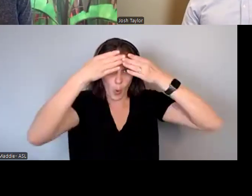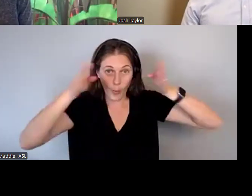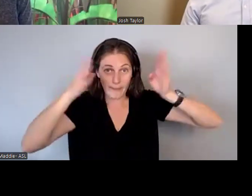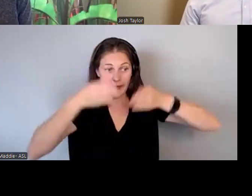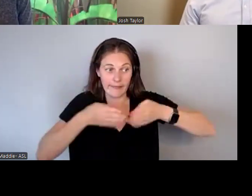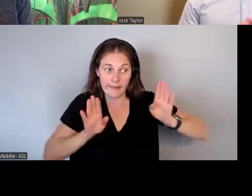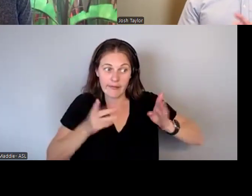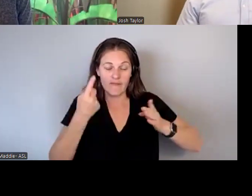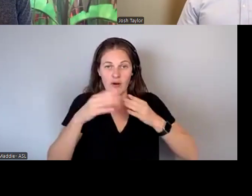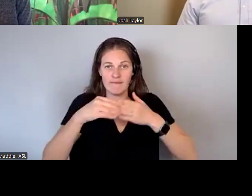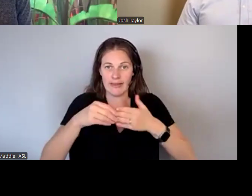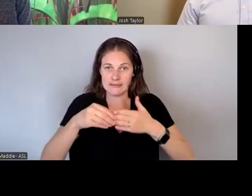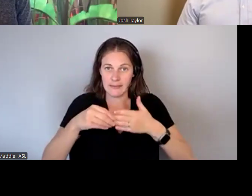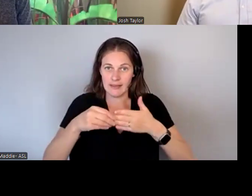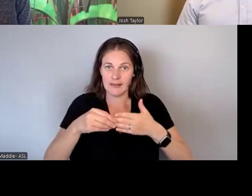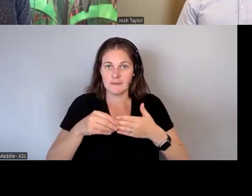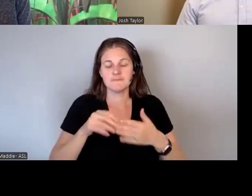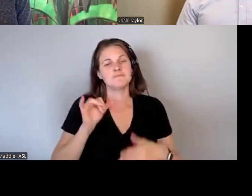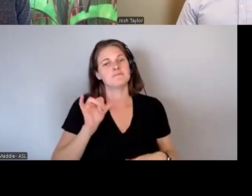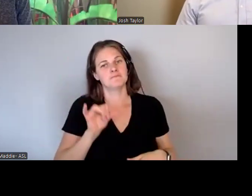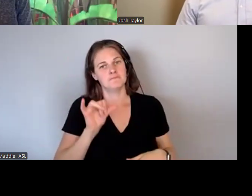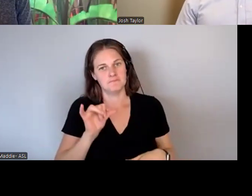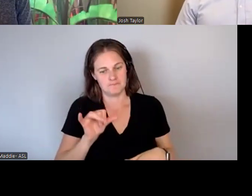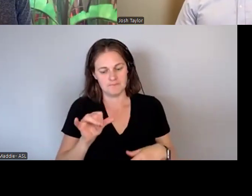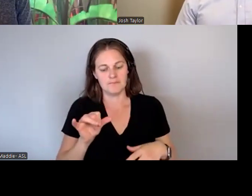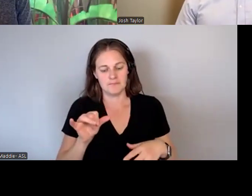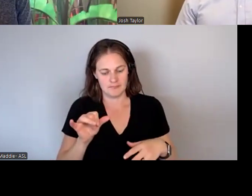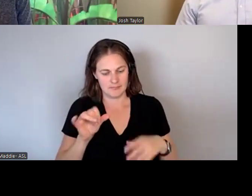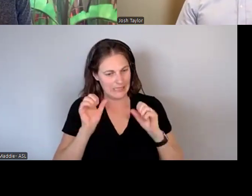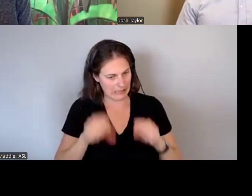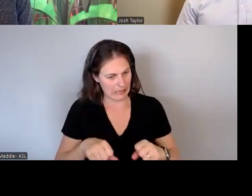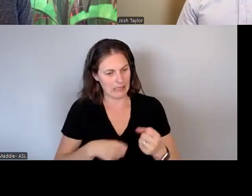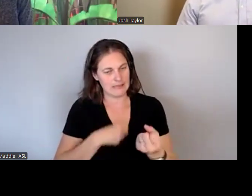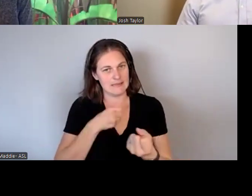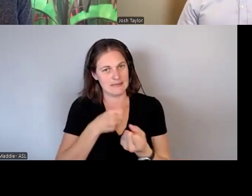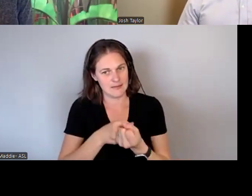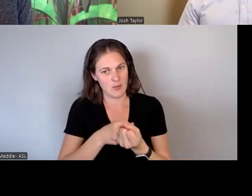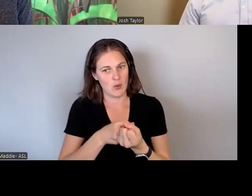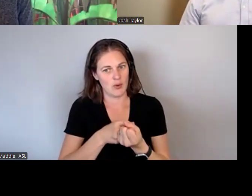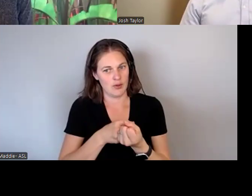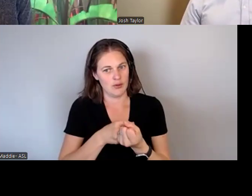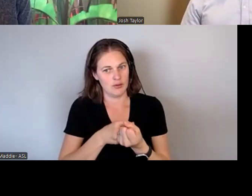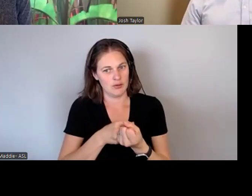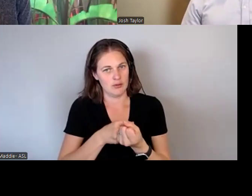it can really support the funding structure,